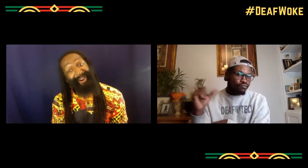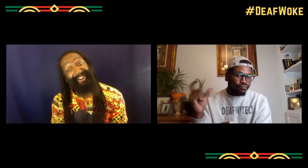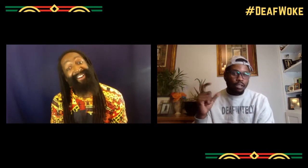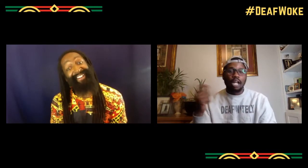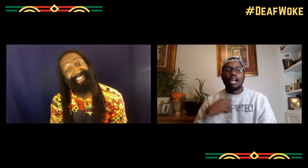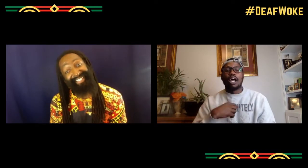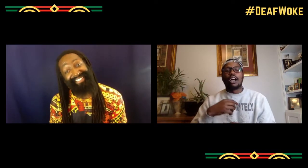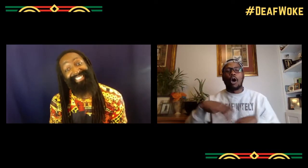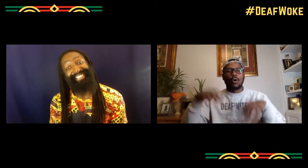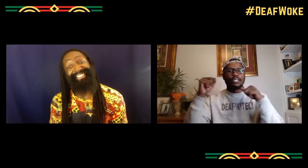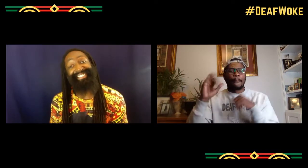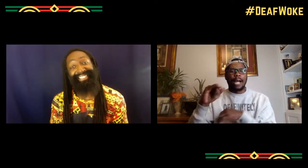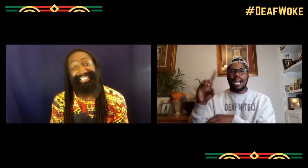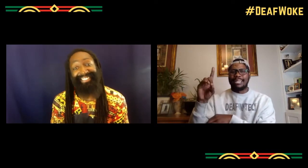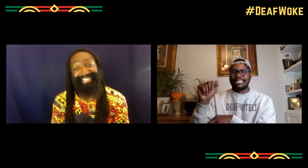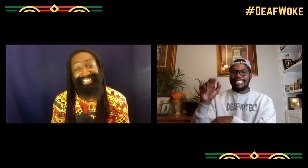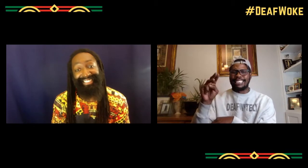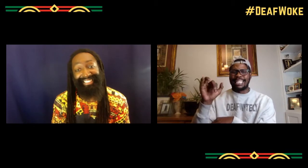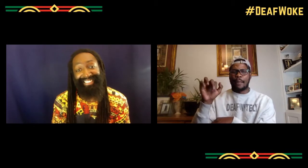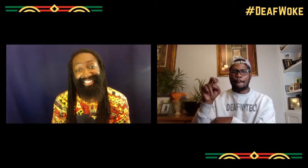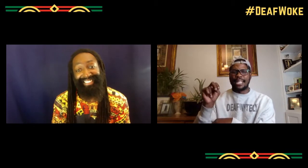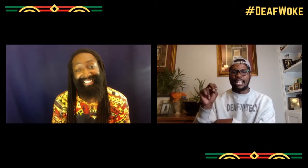I was, you know, in a competition.